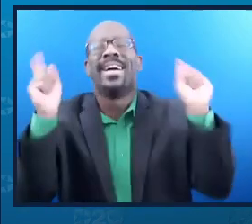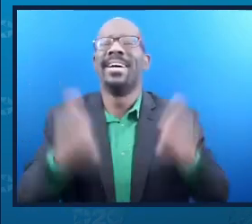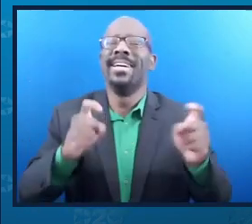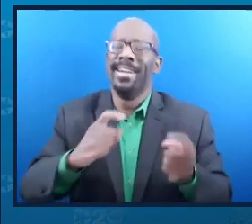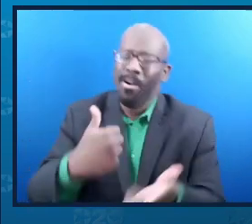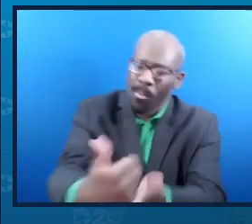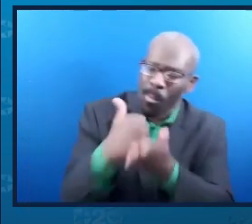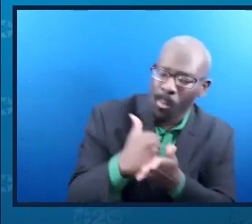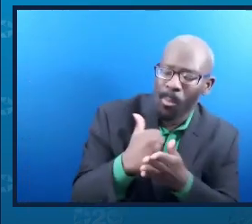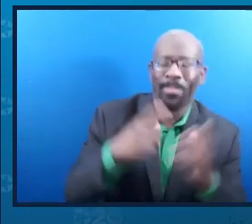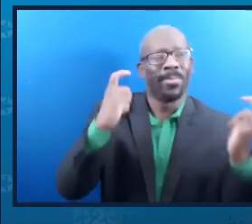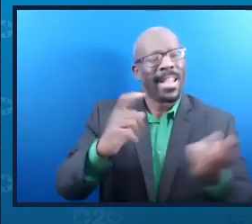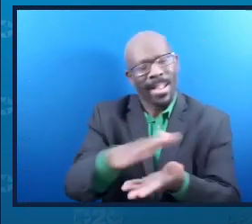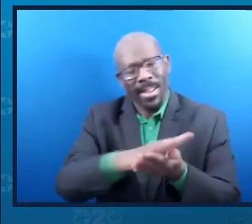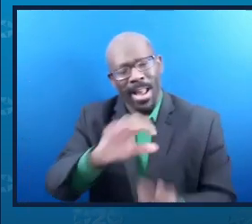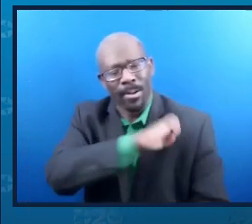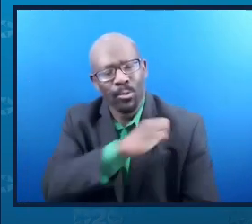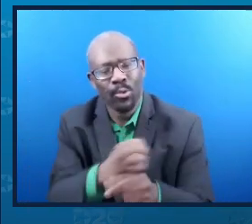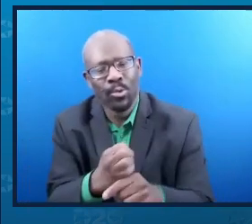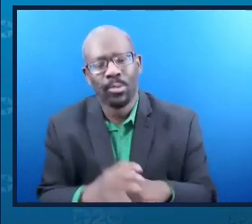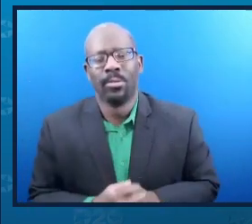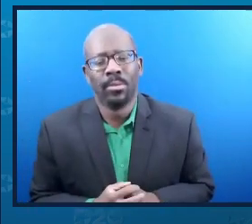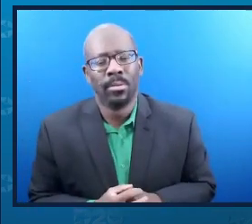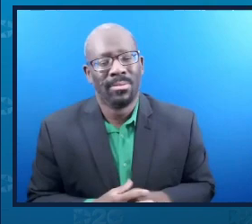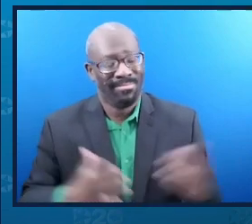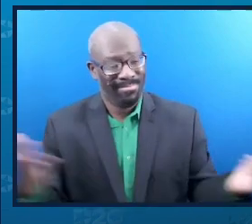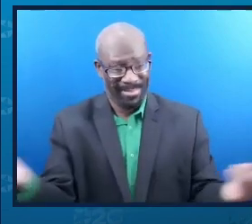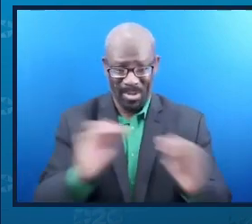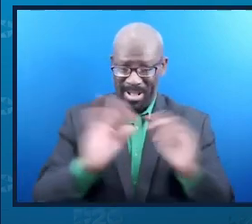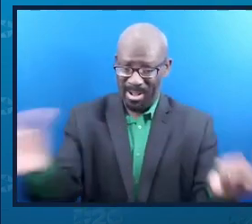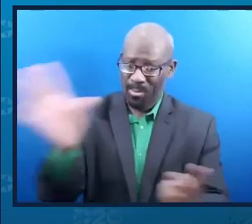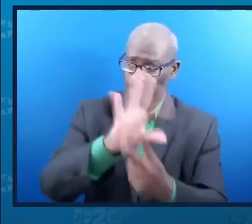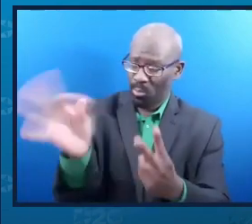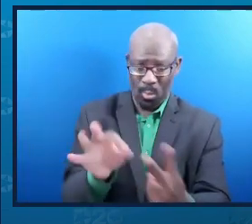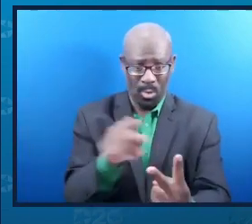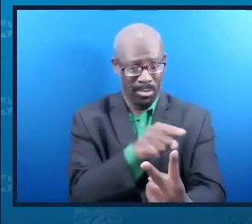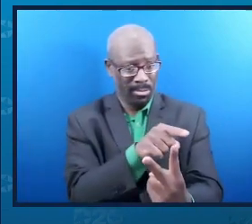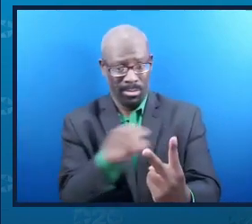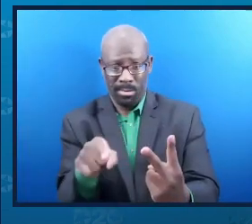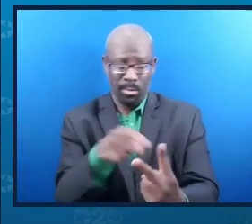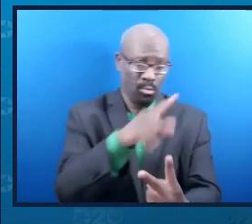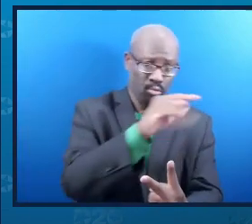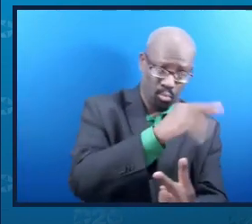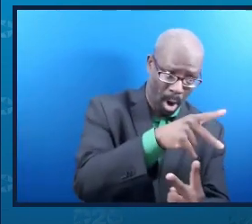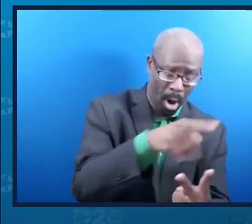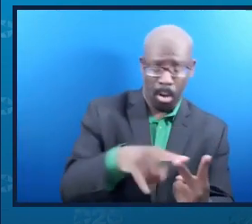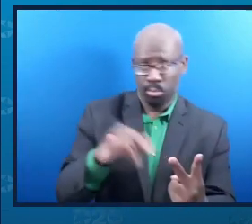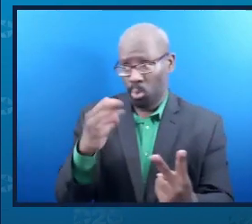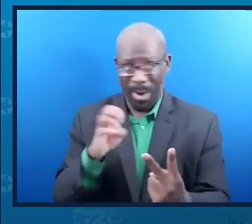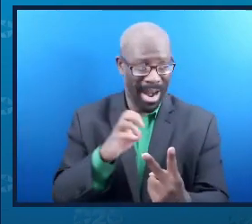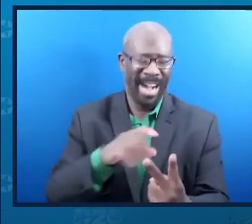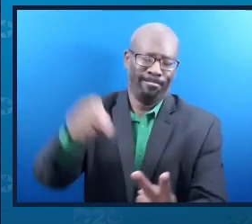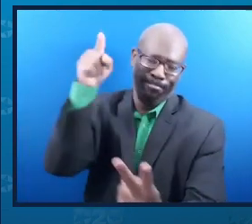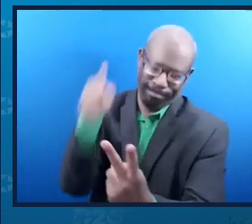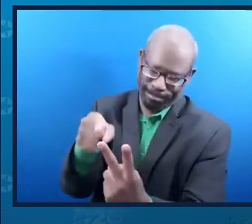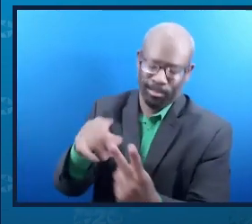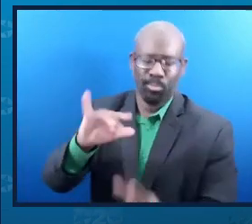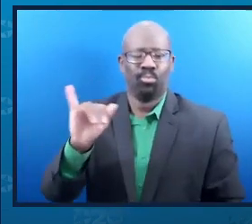THE CHOICE IS CLEAR.